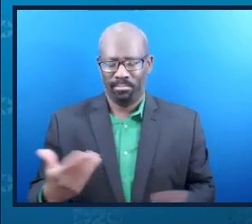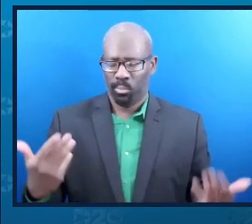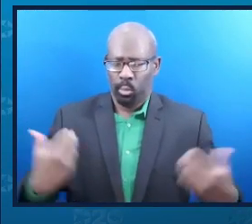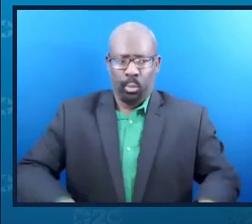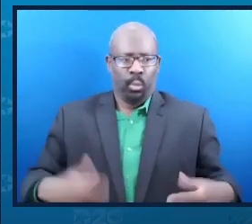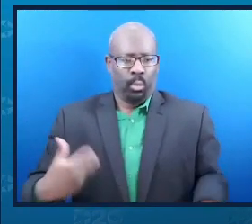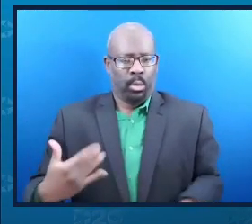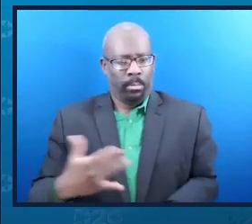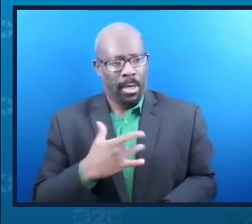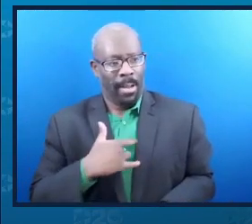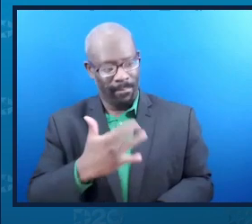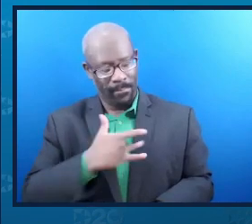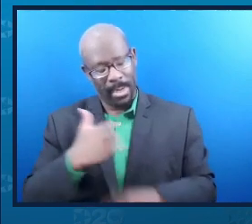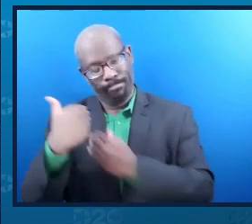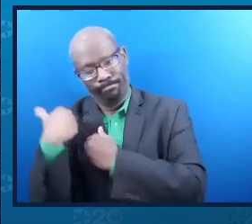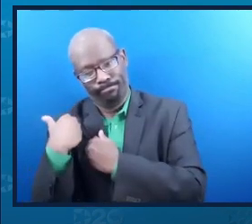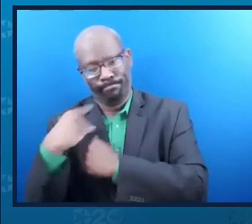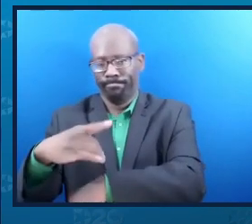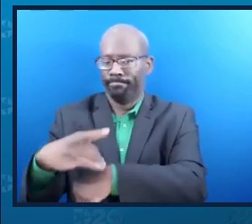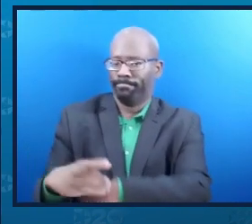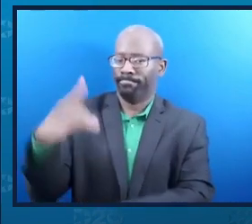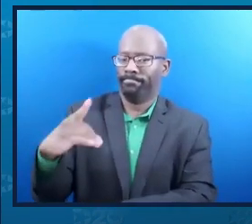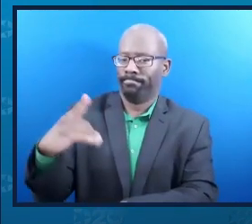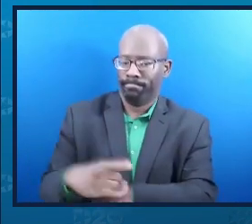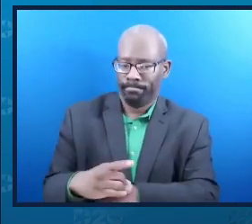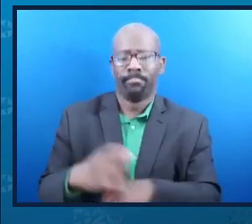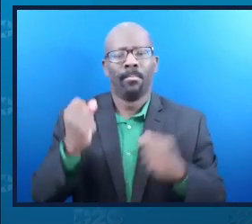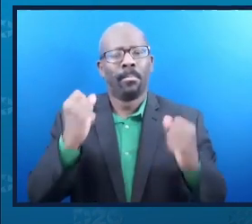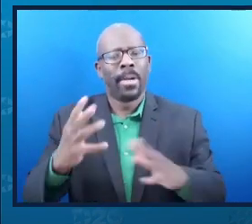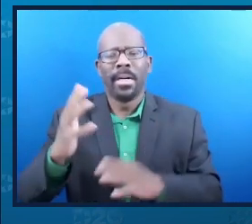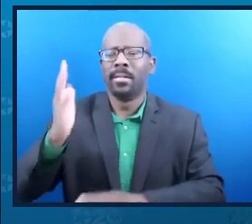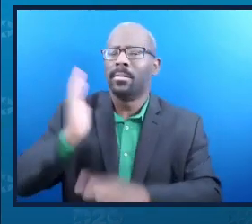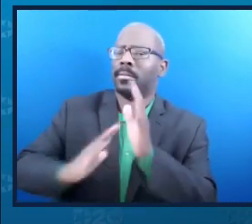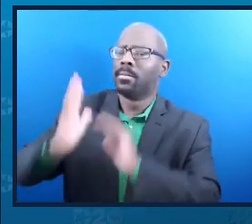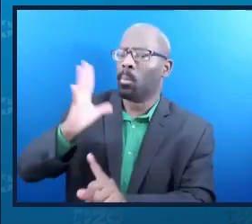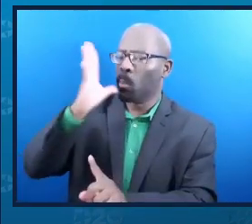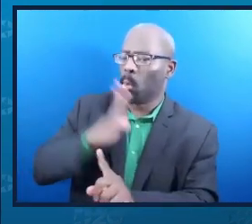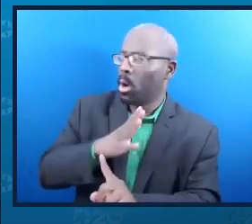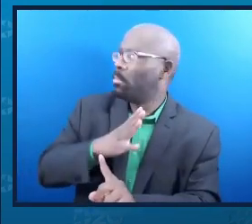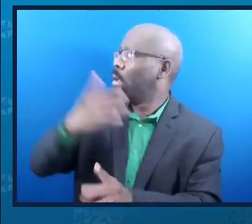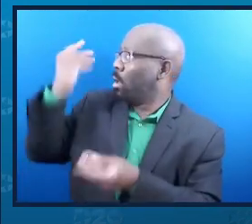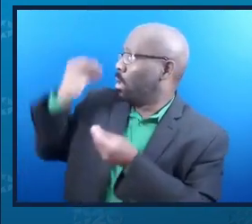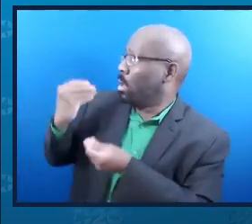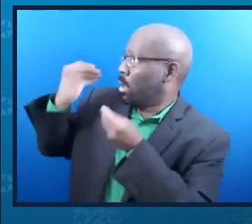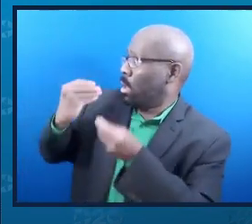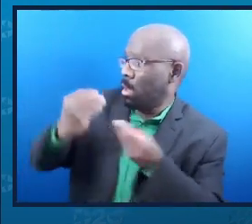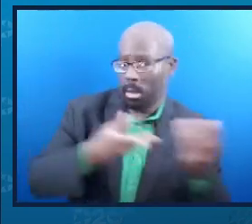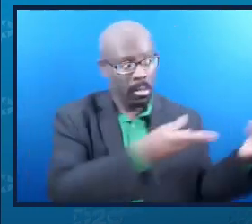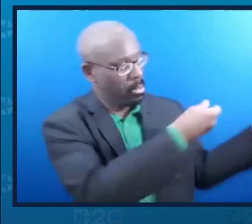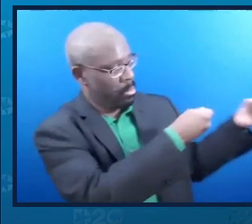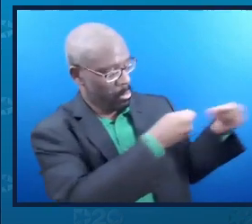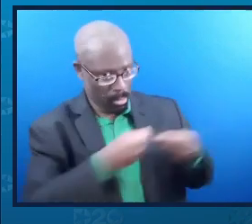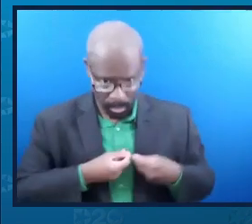I DID FEEL REAL RESPONGES TO OTHER WOMEN AS I STOOD ON THE SHOULDERS OF THOSE WHO MET BEFORE.